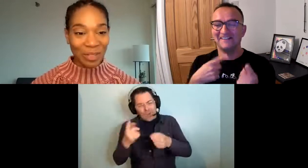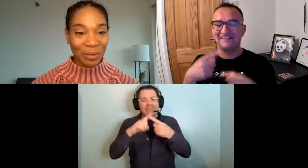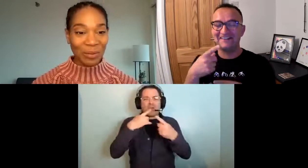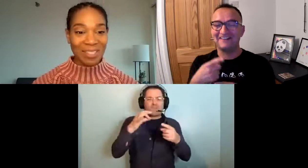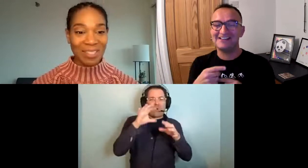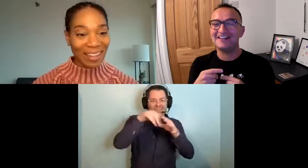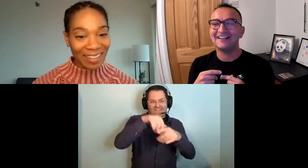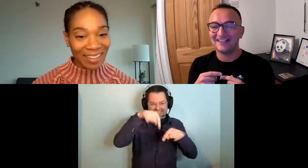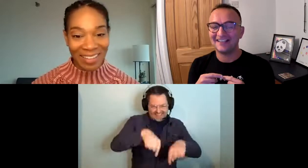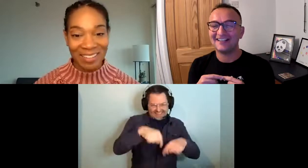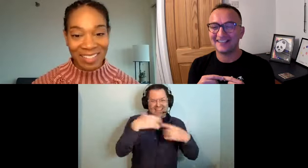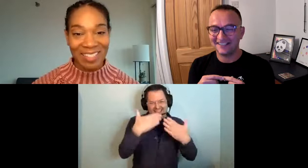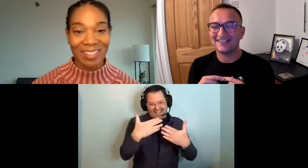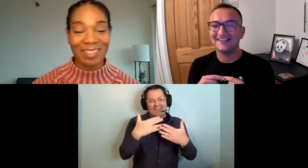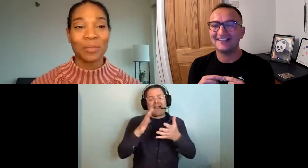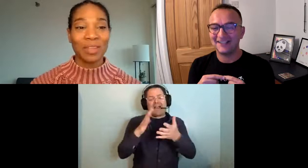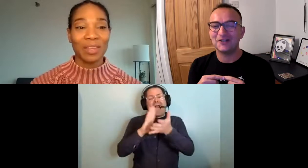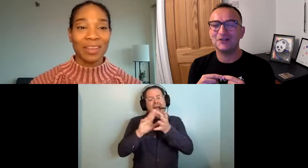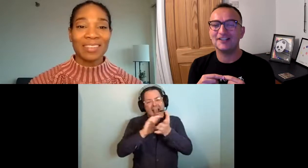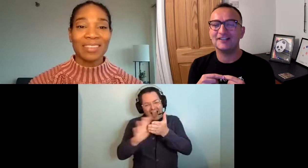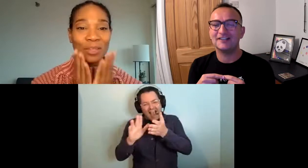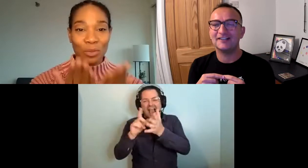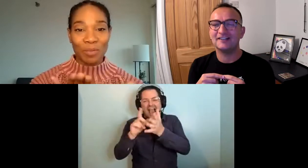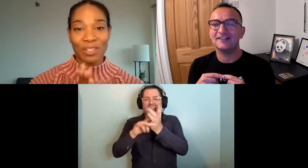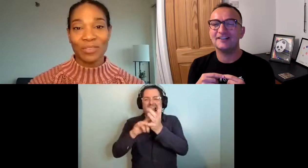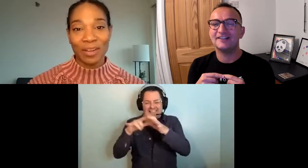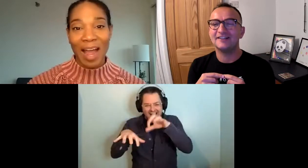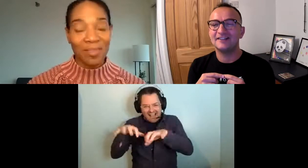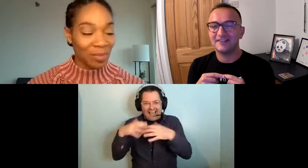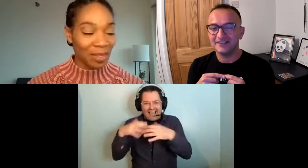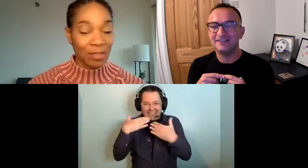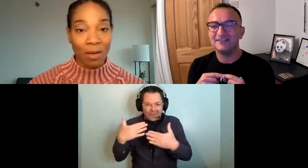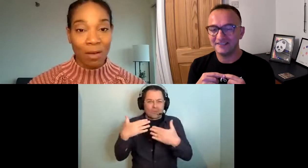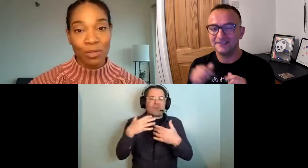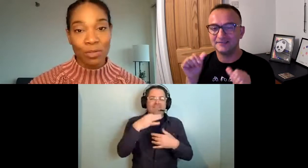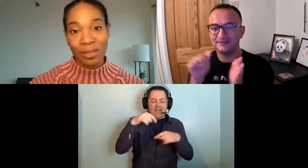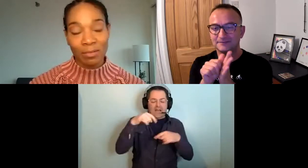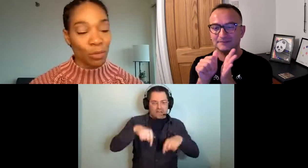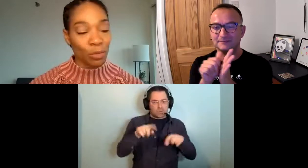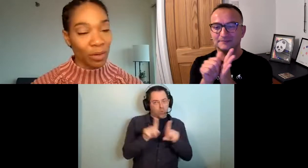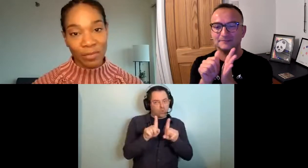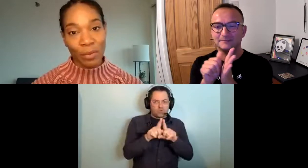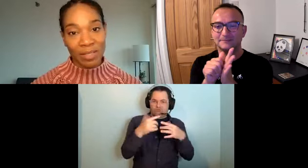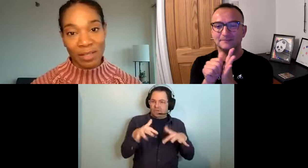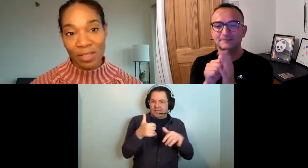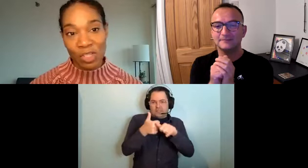Queen's English and understanding the need and the celebration, I absolutely love this conversation.